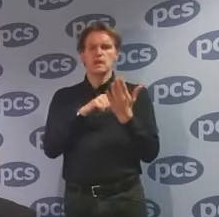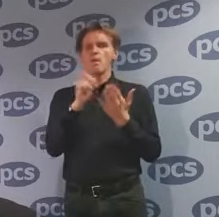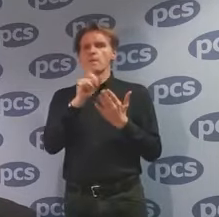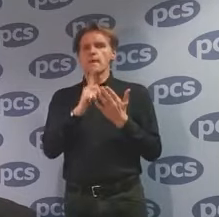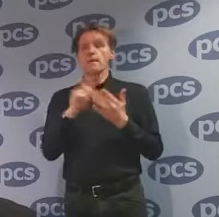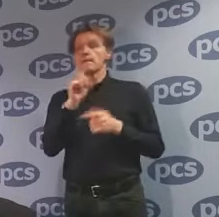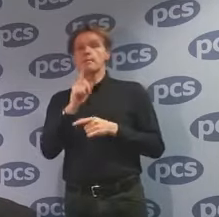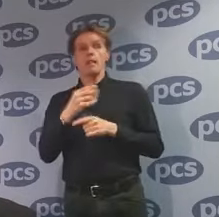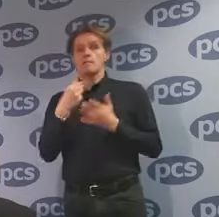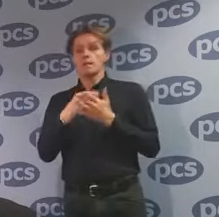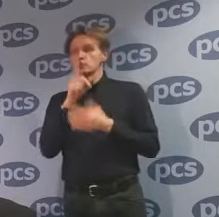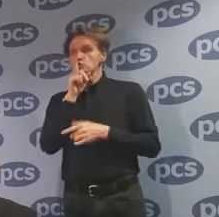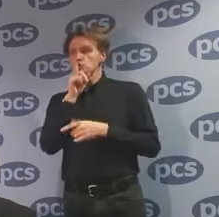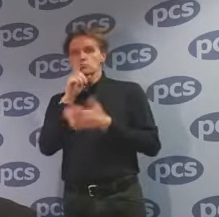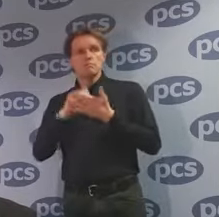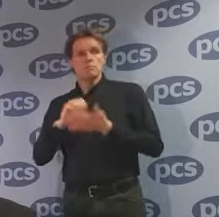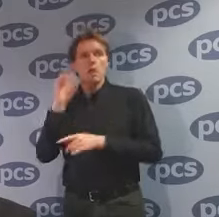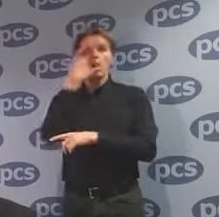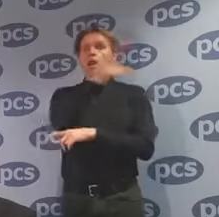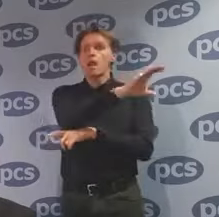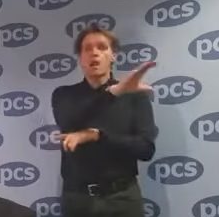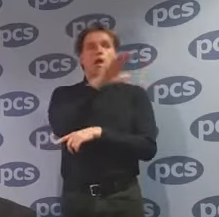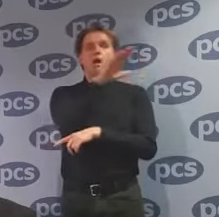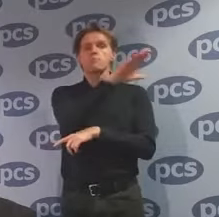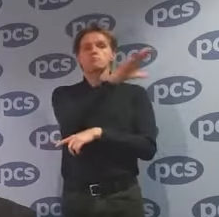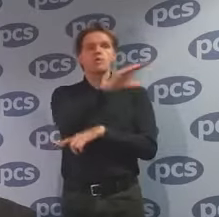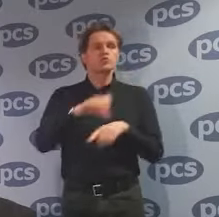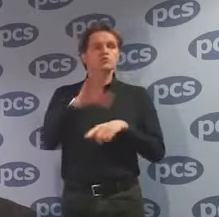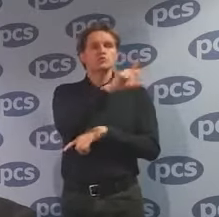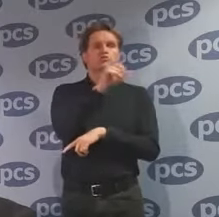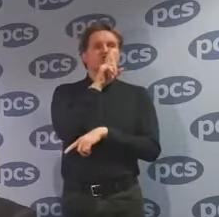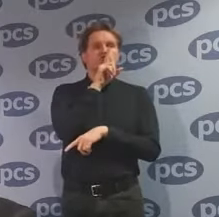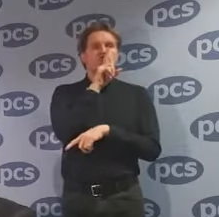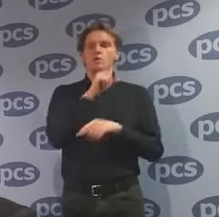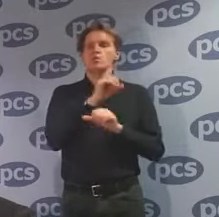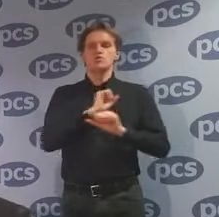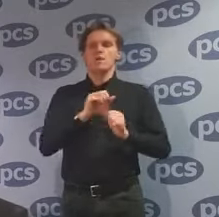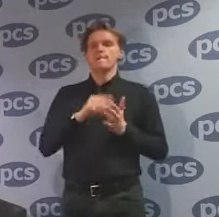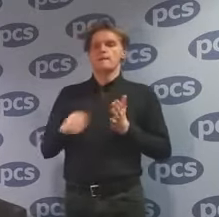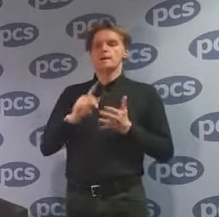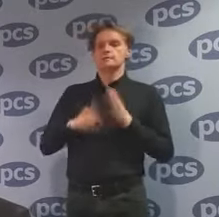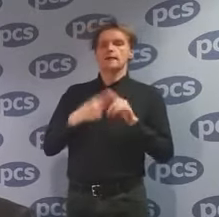avoidance when cutting thousands of jobs in HMRC? So the short answer is it tells